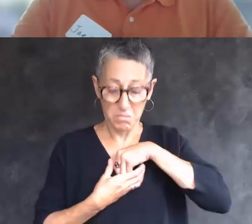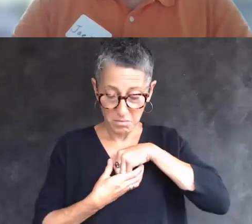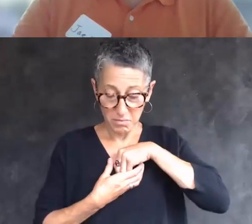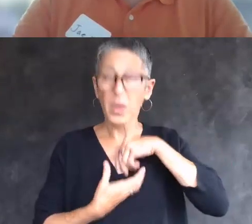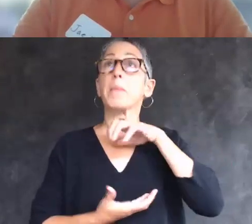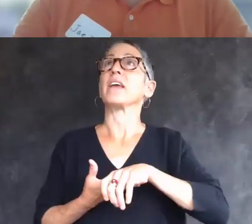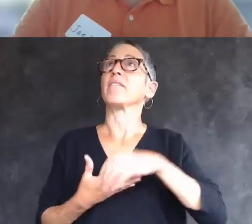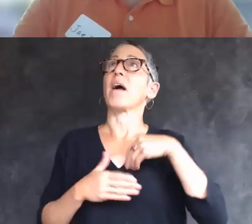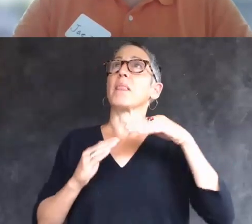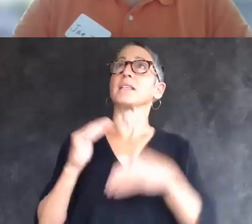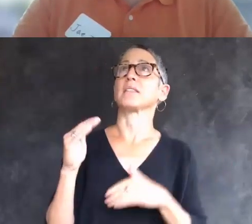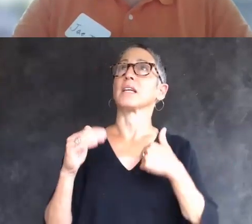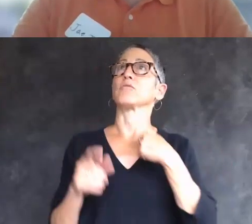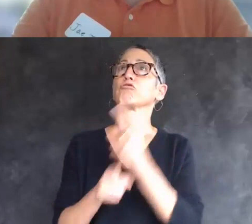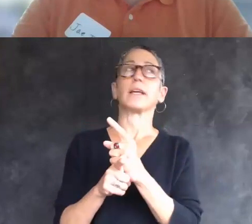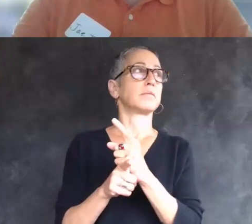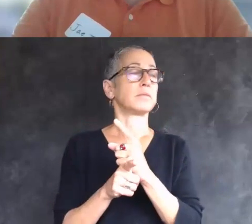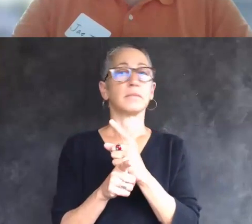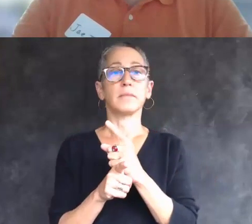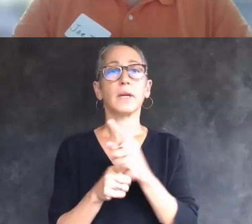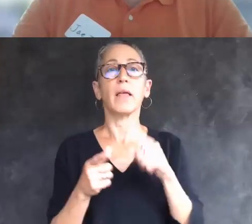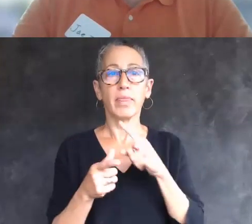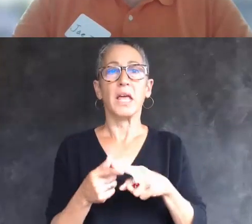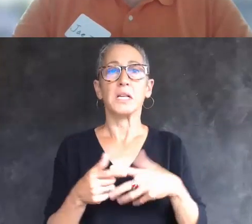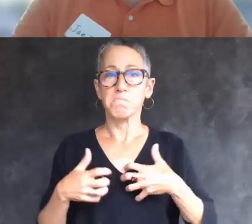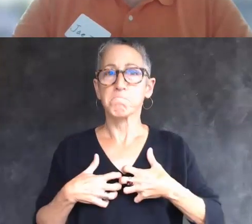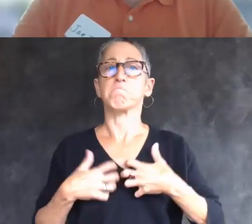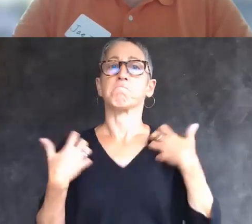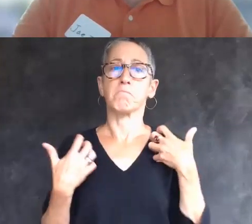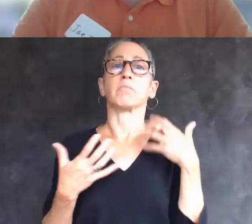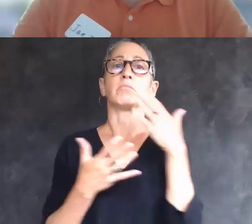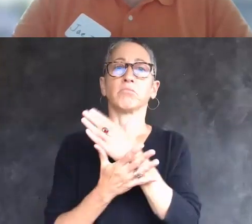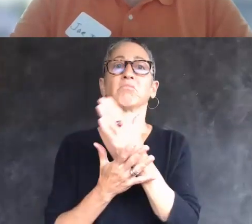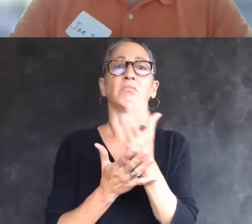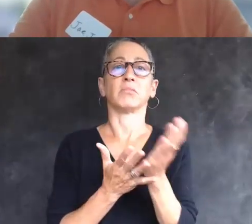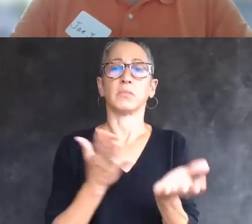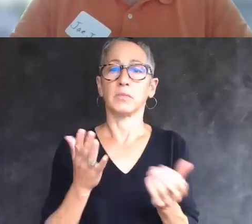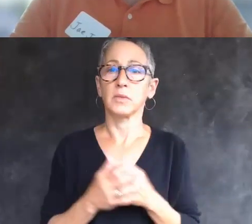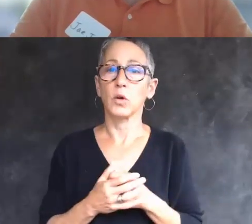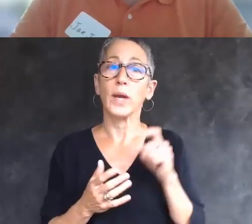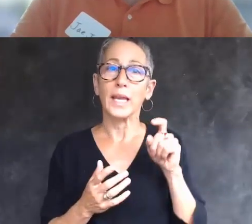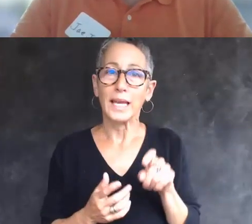So I think that's something that we can find a unique medicine for